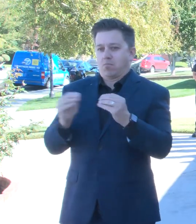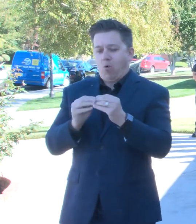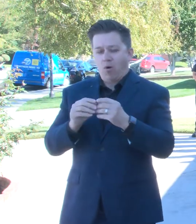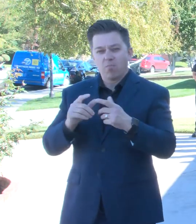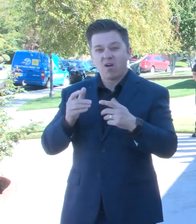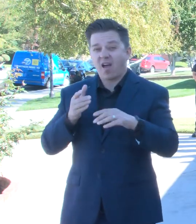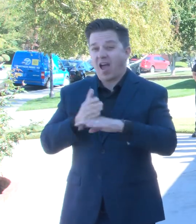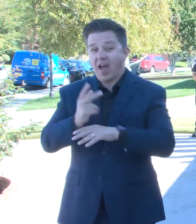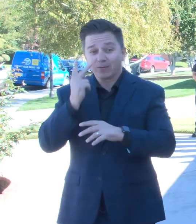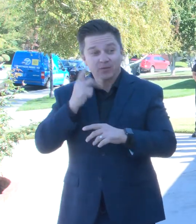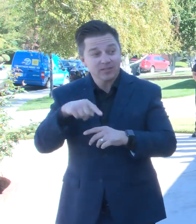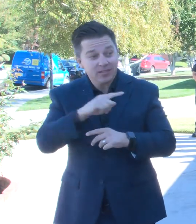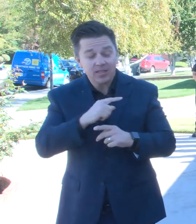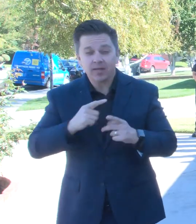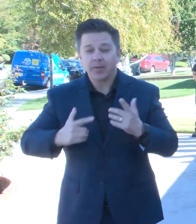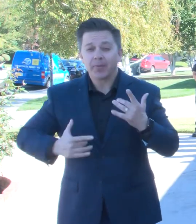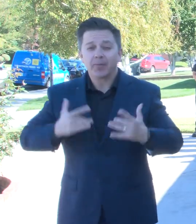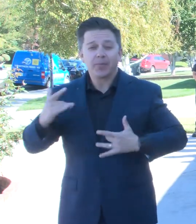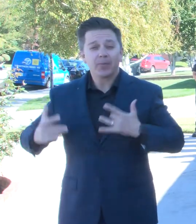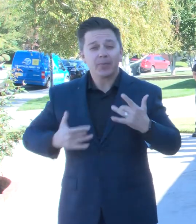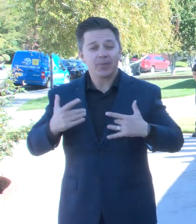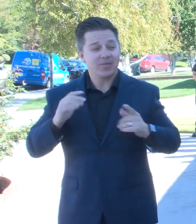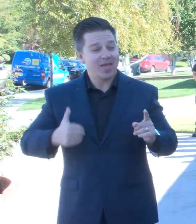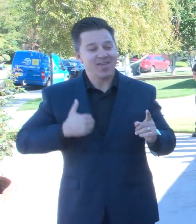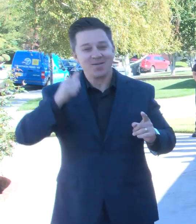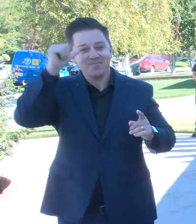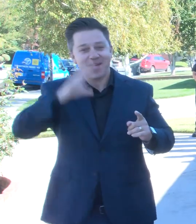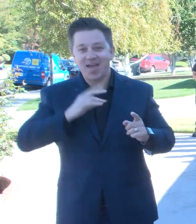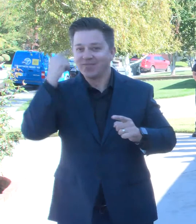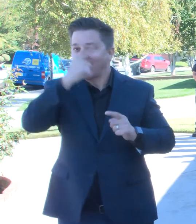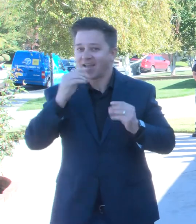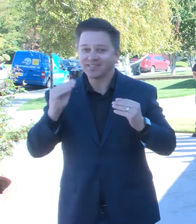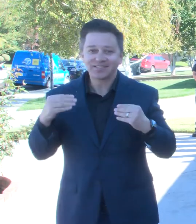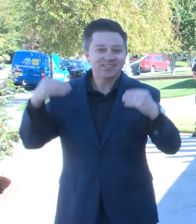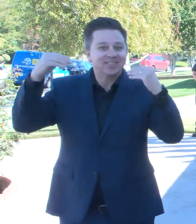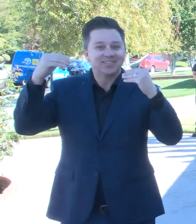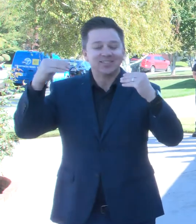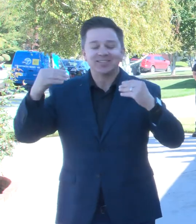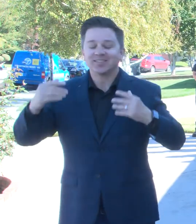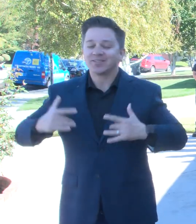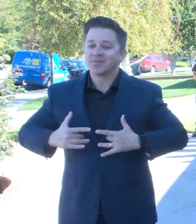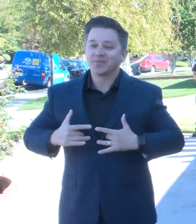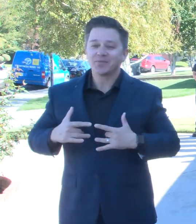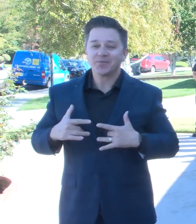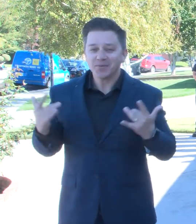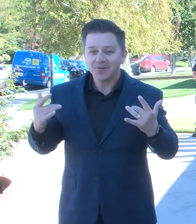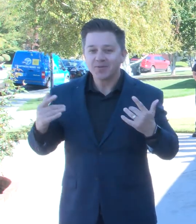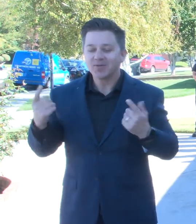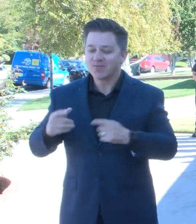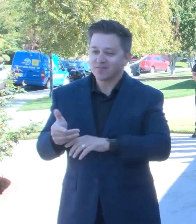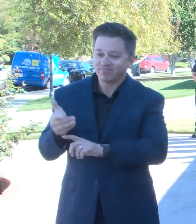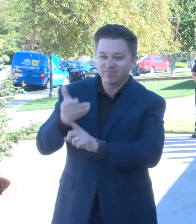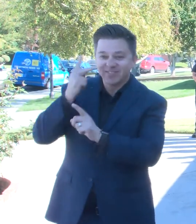the excitement from this young man's face and uh how joyful he was when we raised that flag i'll